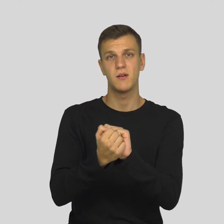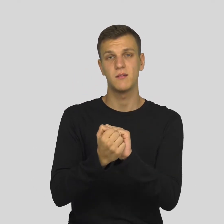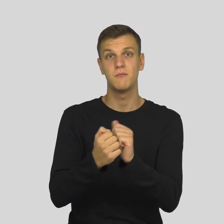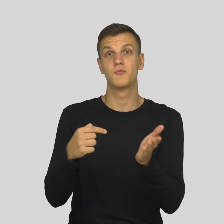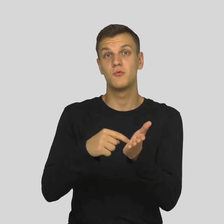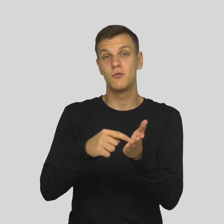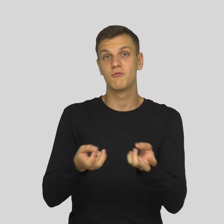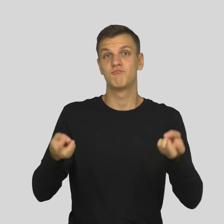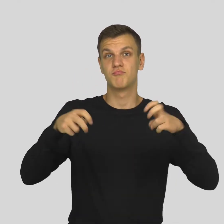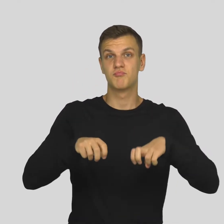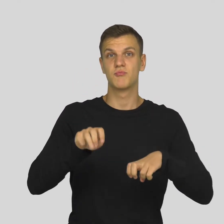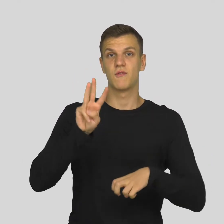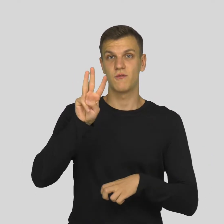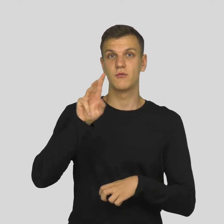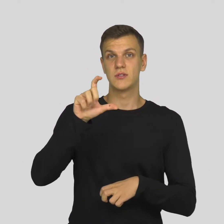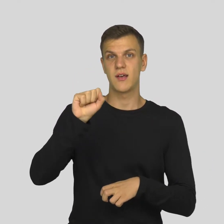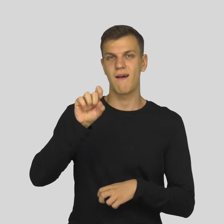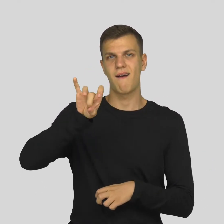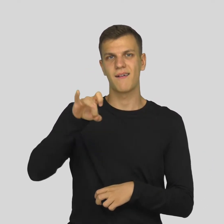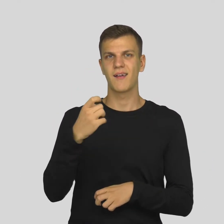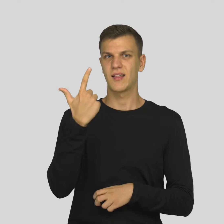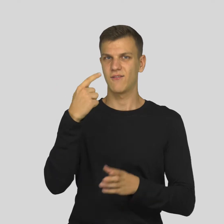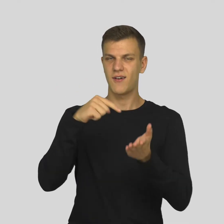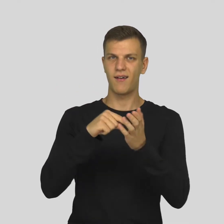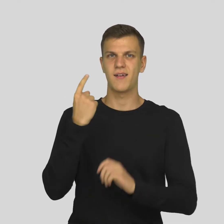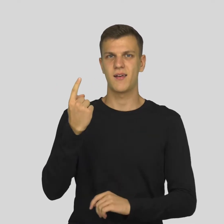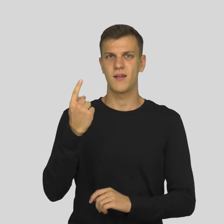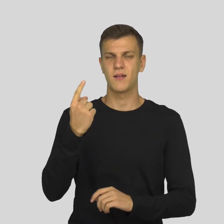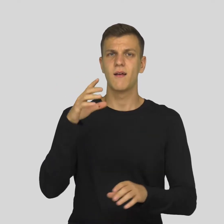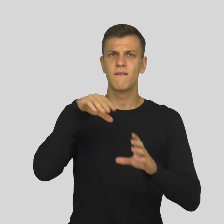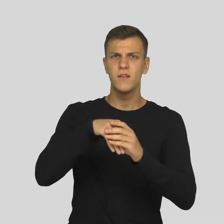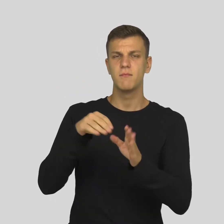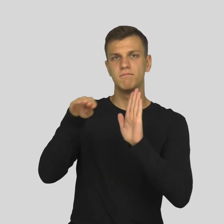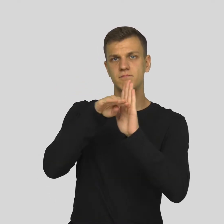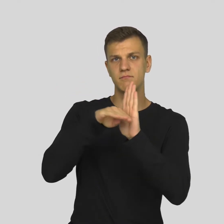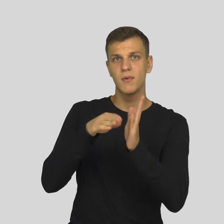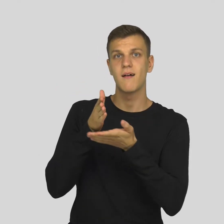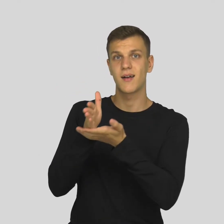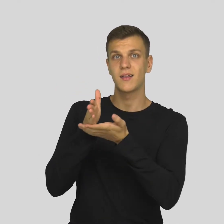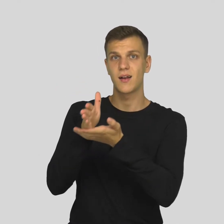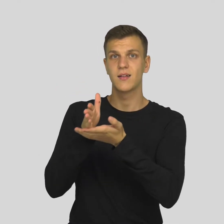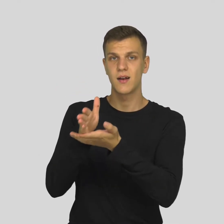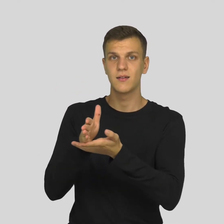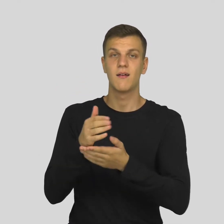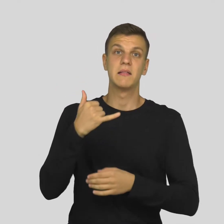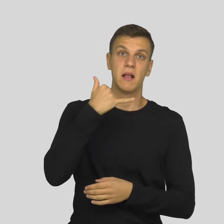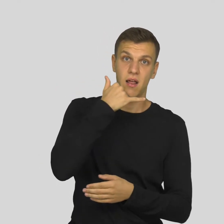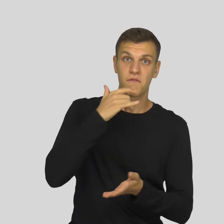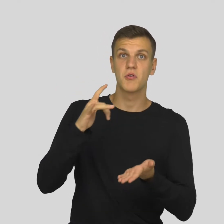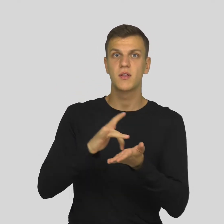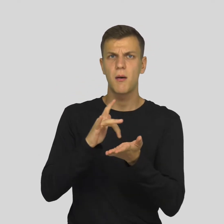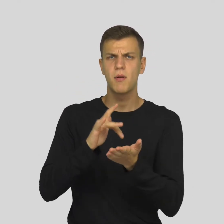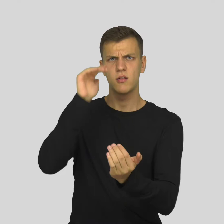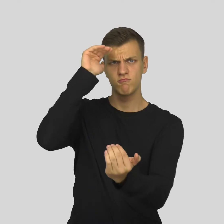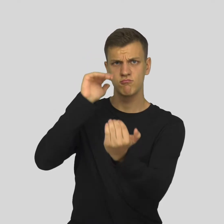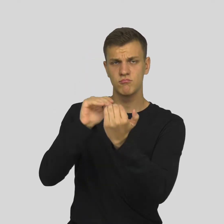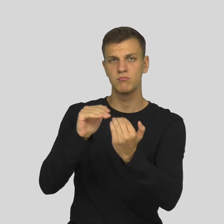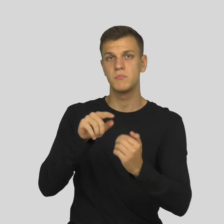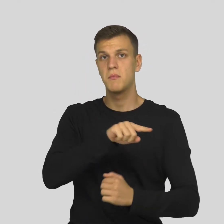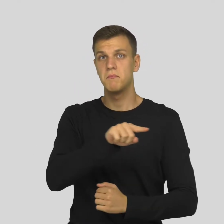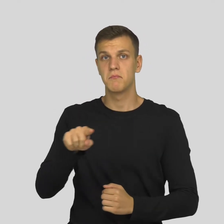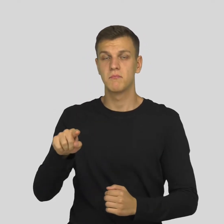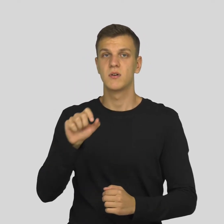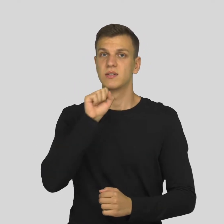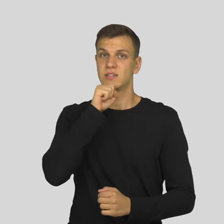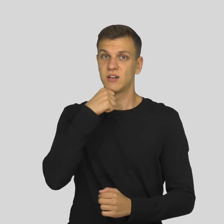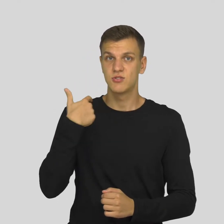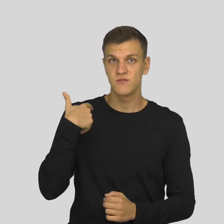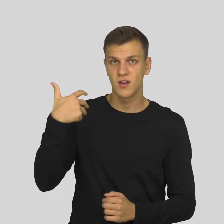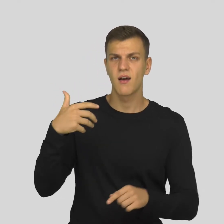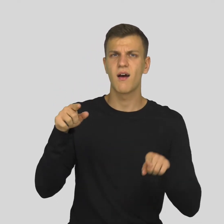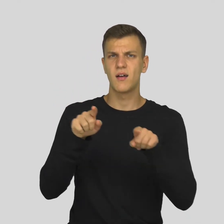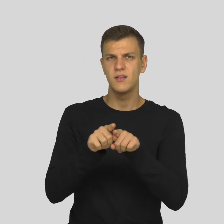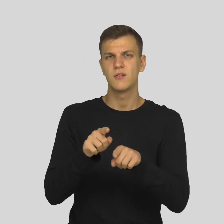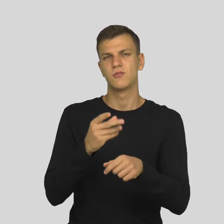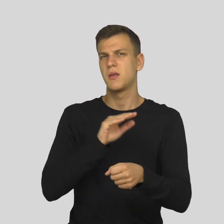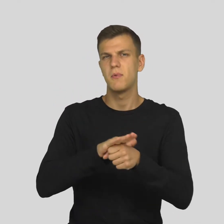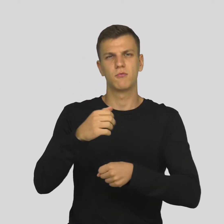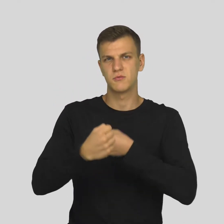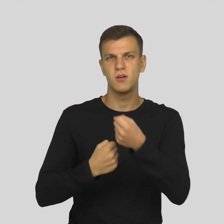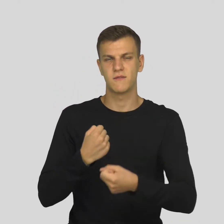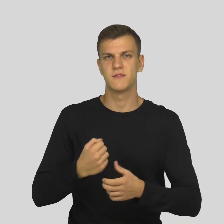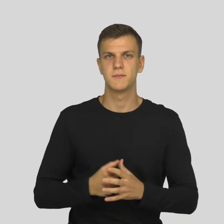Among them, a significant portion includes individuals with disabilities or older individuals.